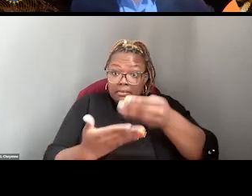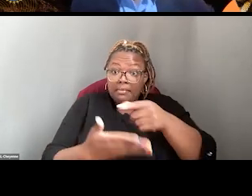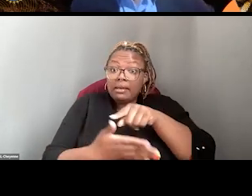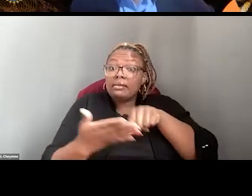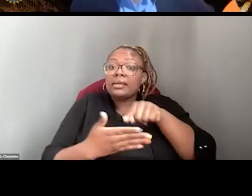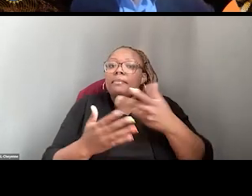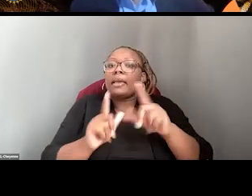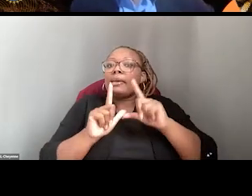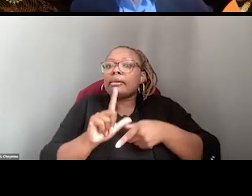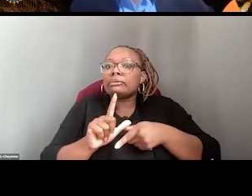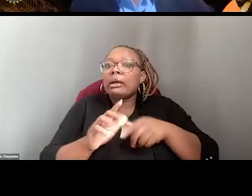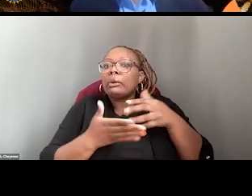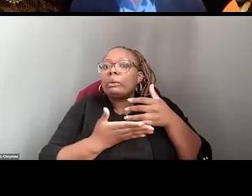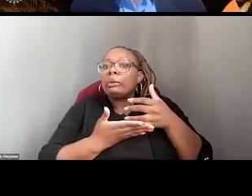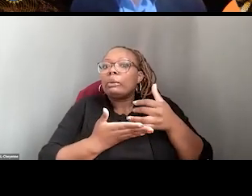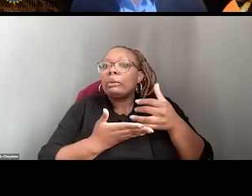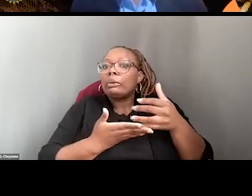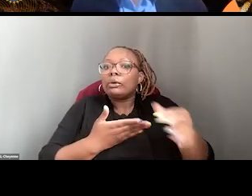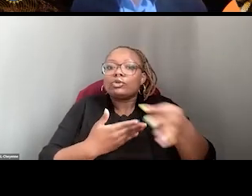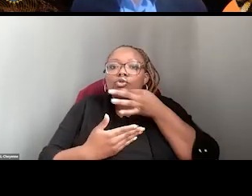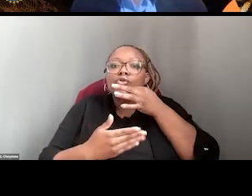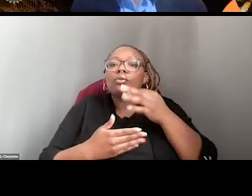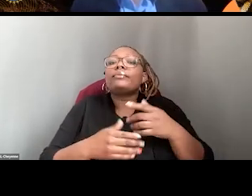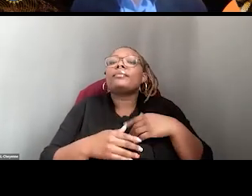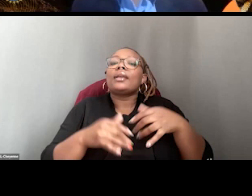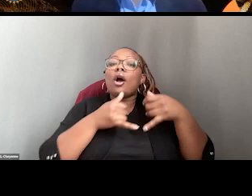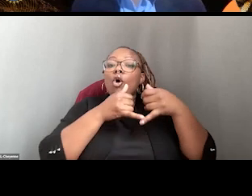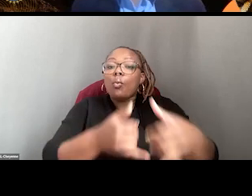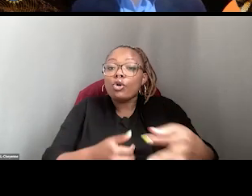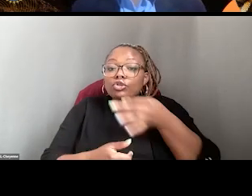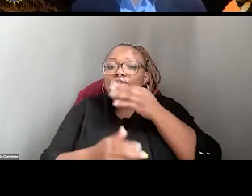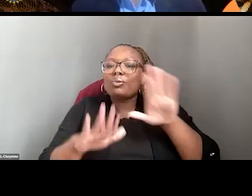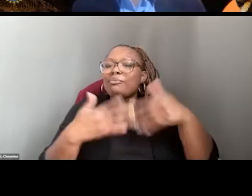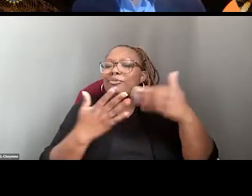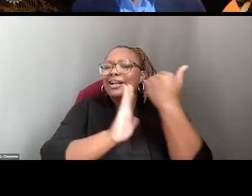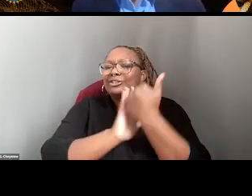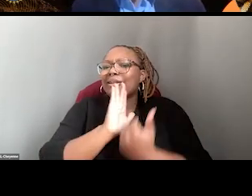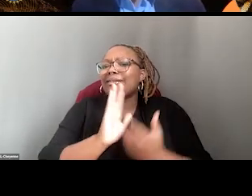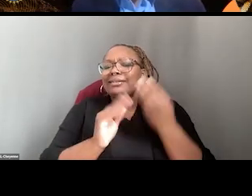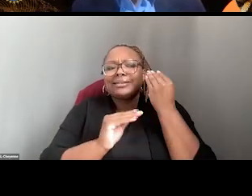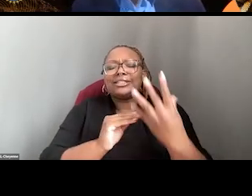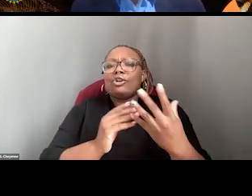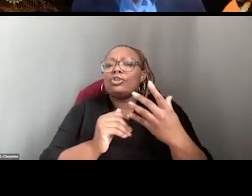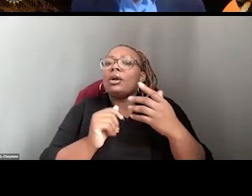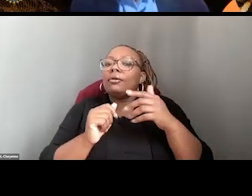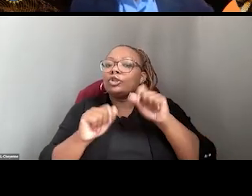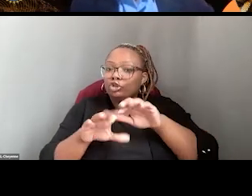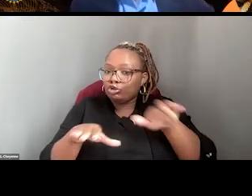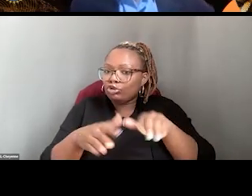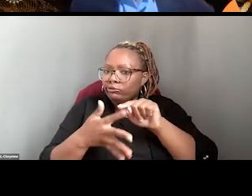on awards coming up, and they provide that list and tell you what basically you need to do.